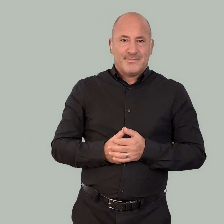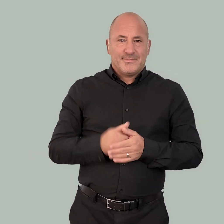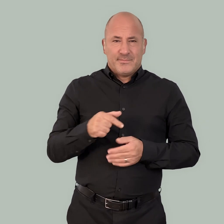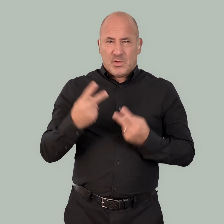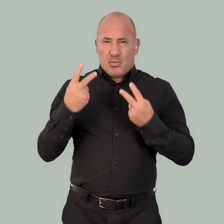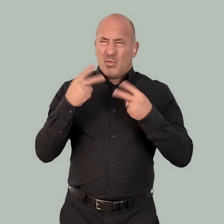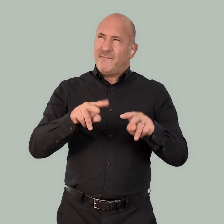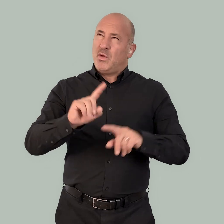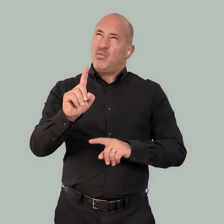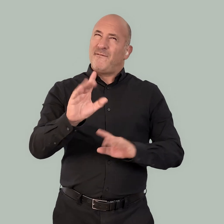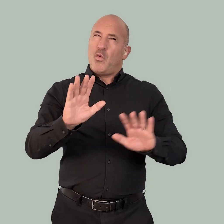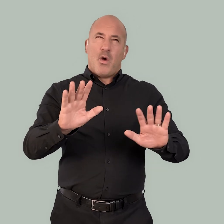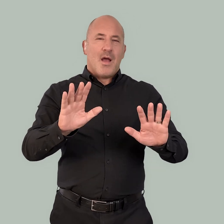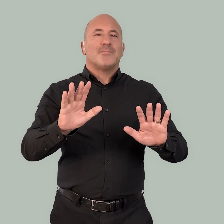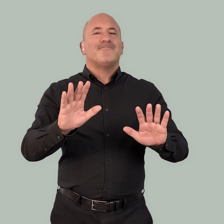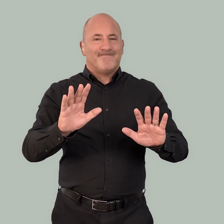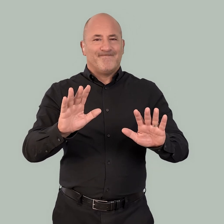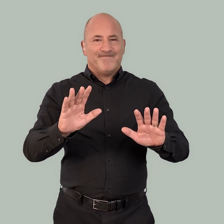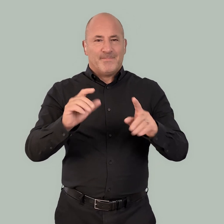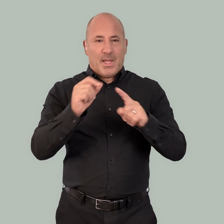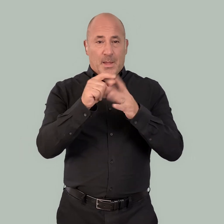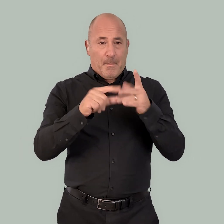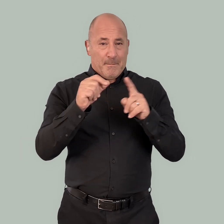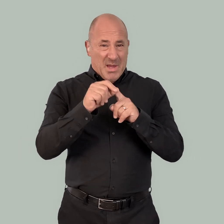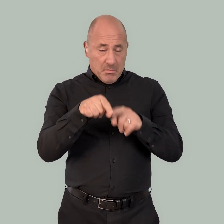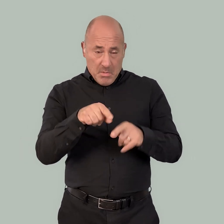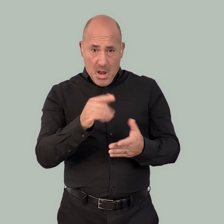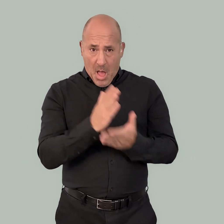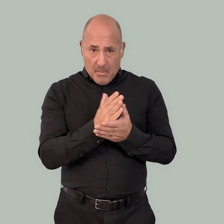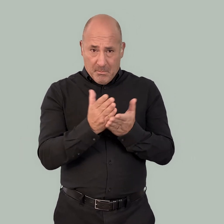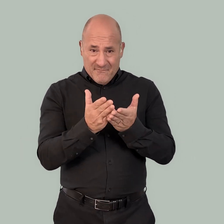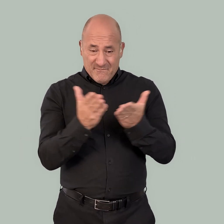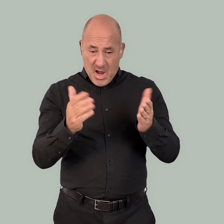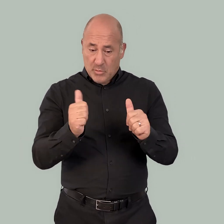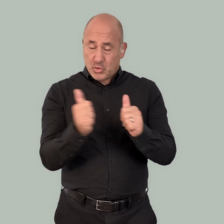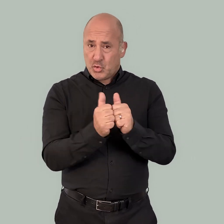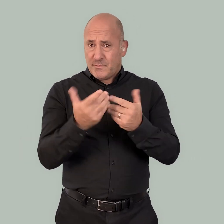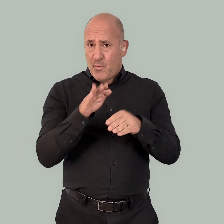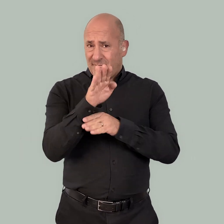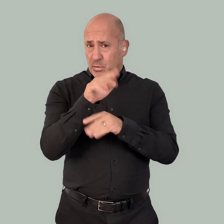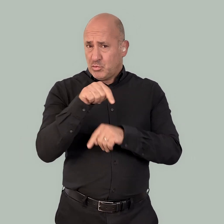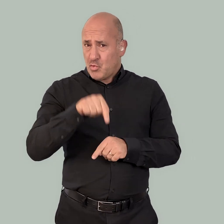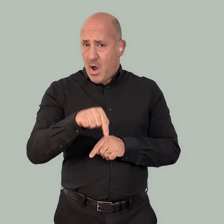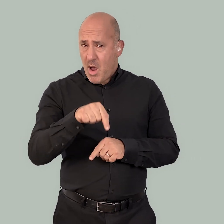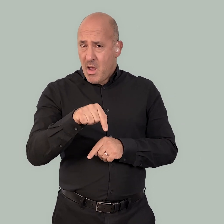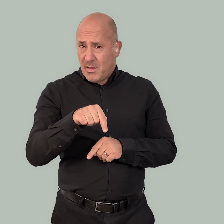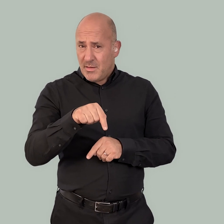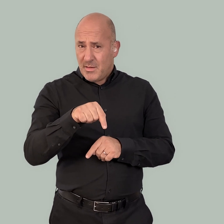The goal of the Review is to ensure that PIP is fair and fit for the future –